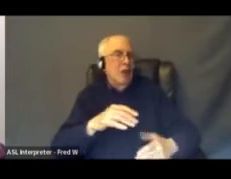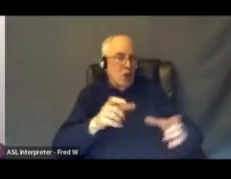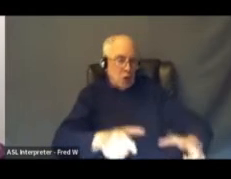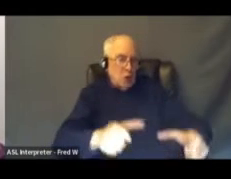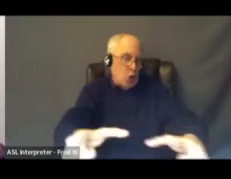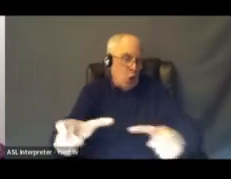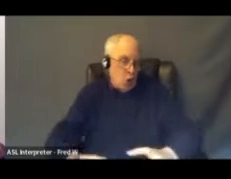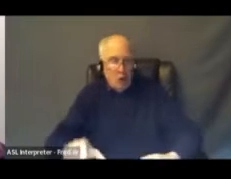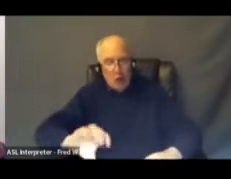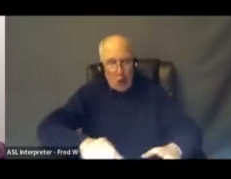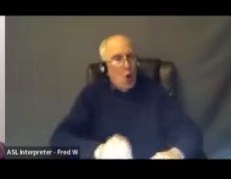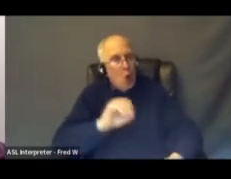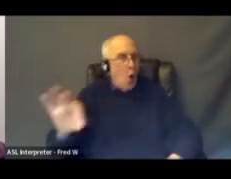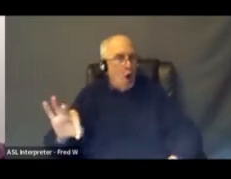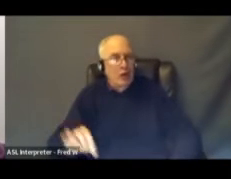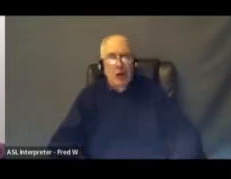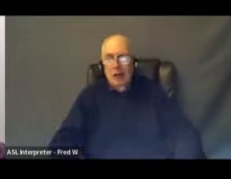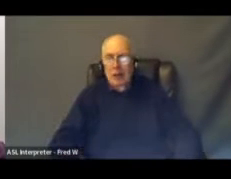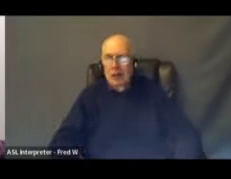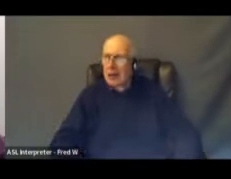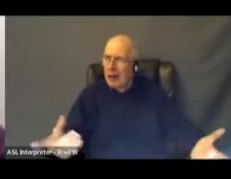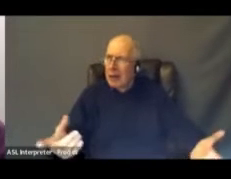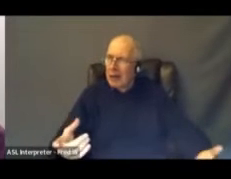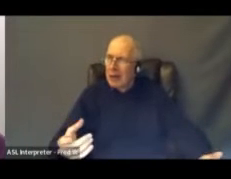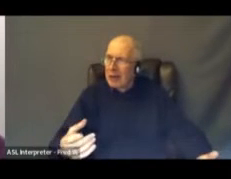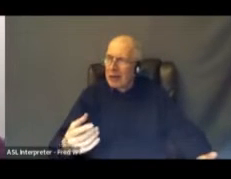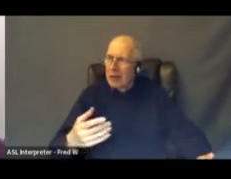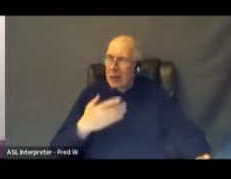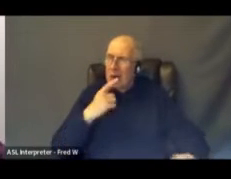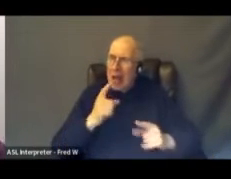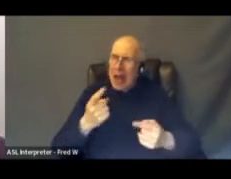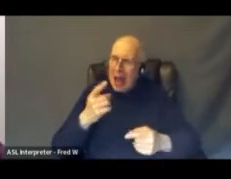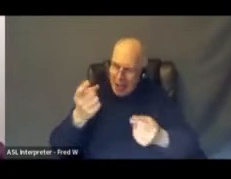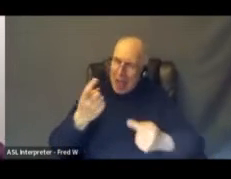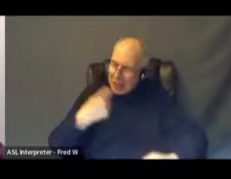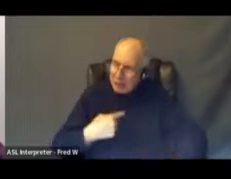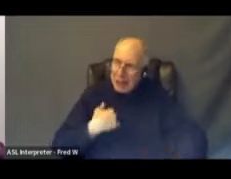survivor say, you just asked me, if I forget to turn off my stove. When I told you I haven't